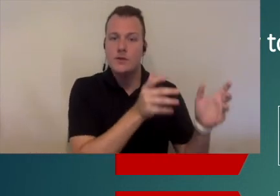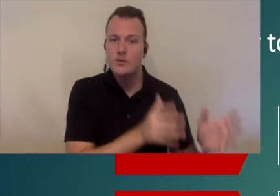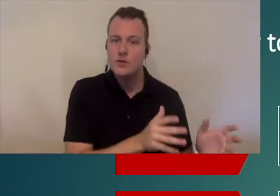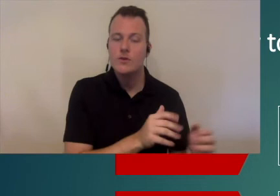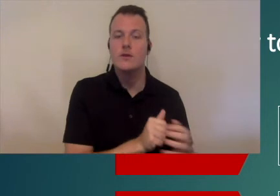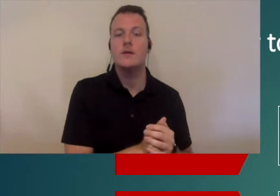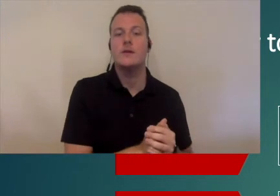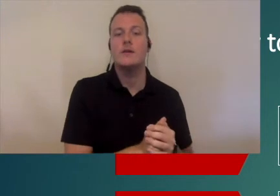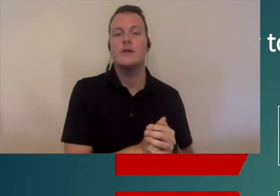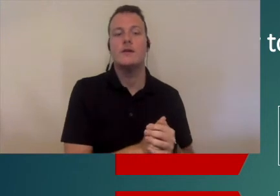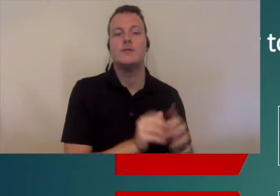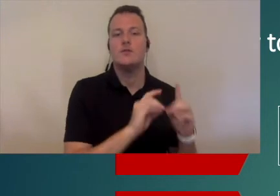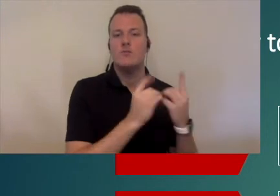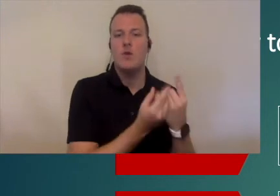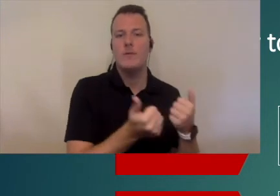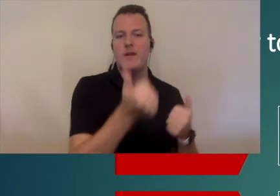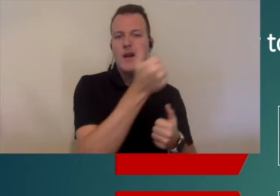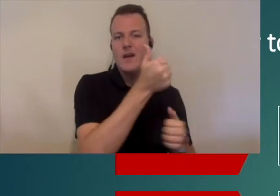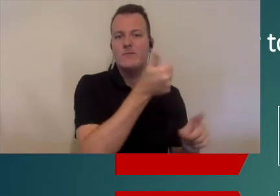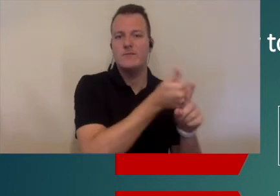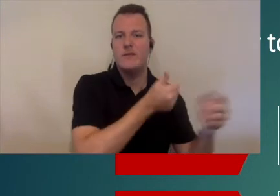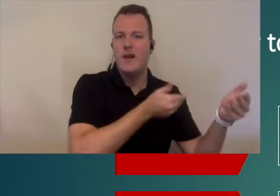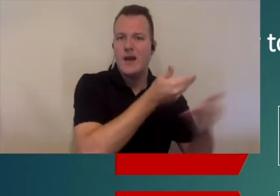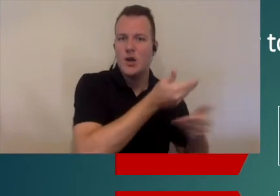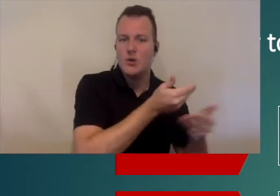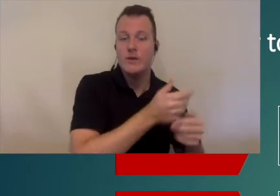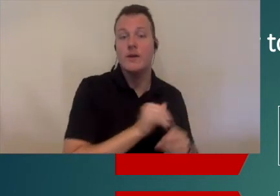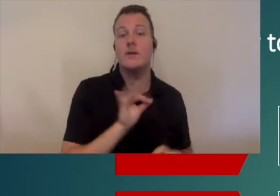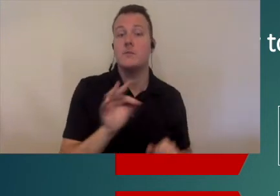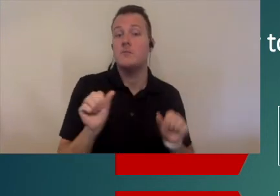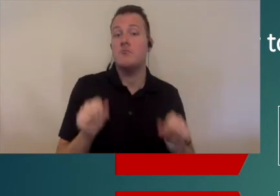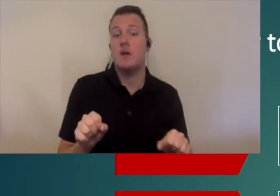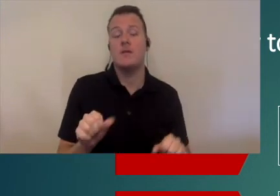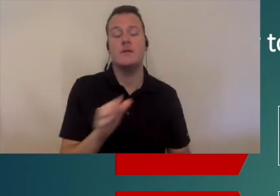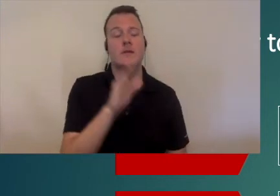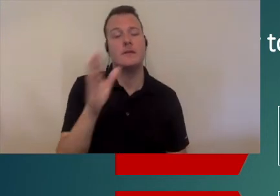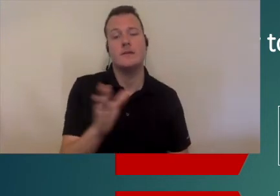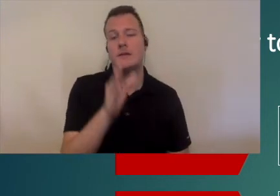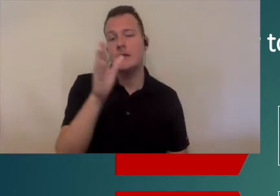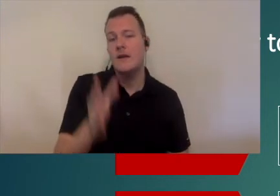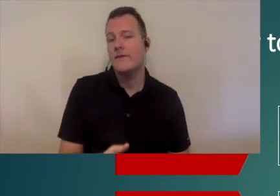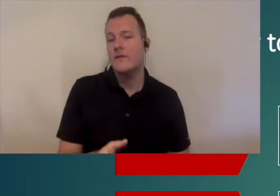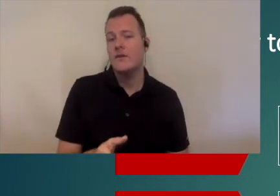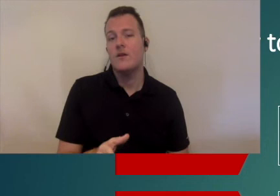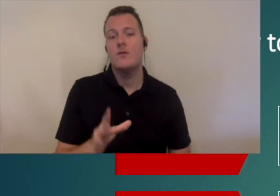a department head who's hiring, if it's possible you never want to throw out the